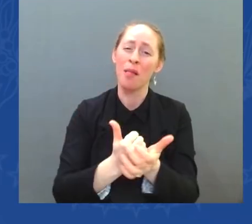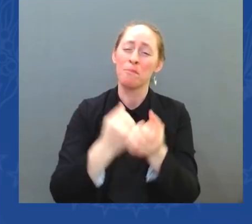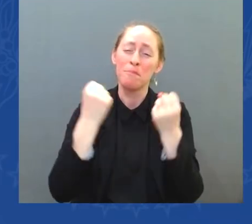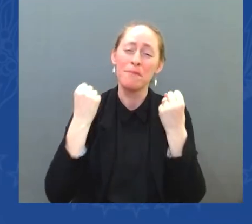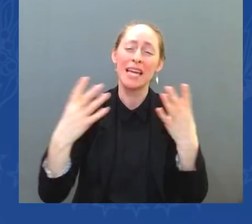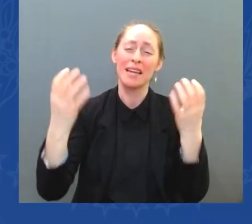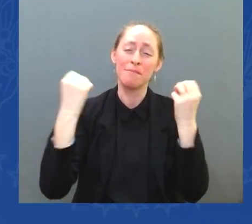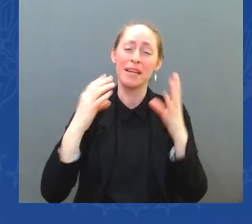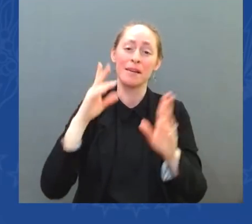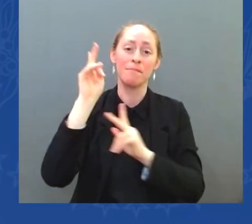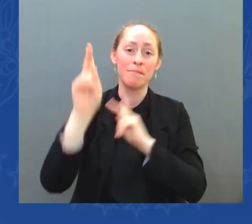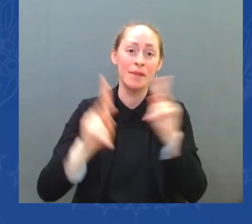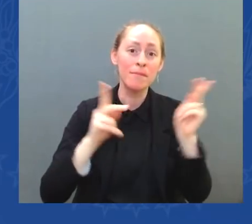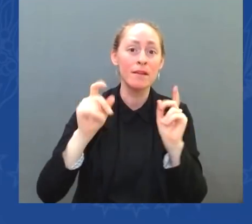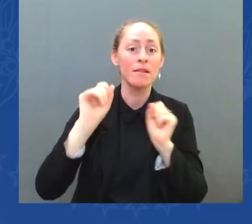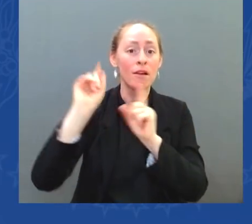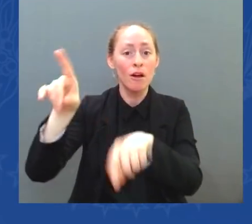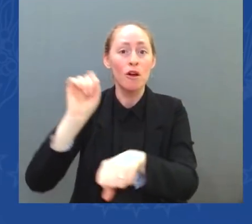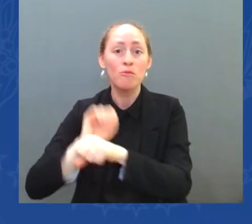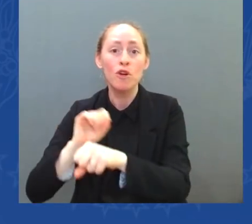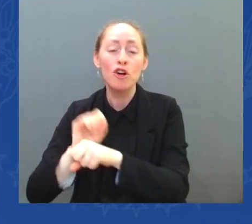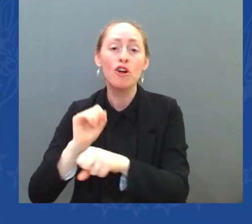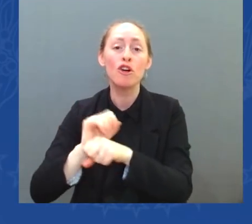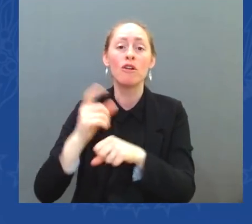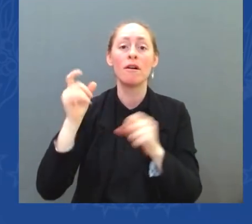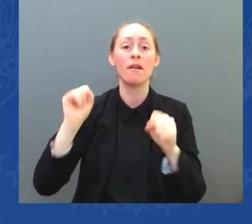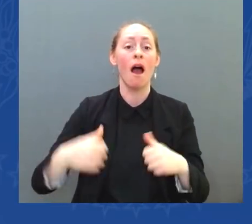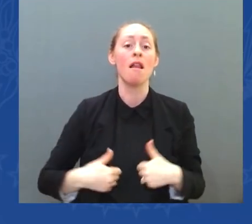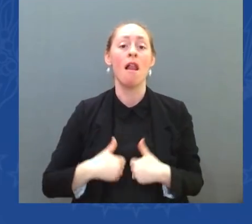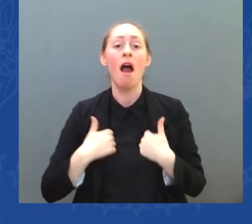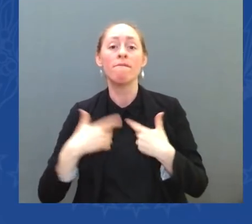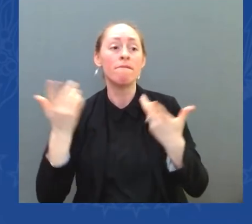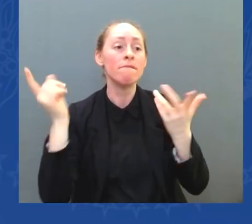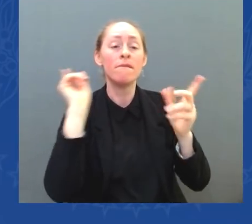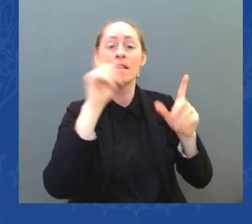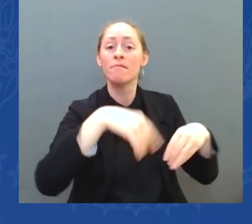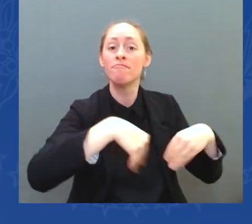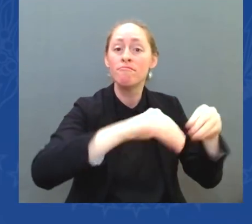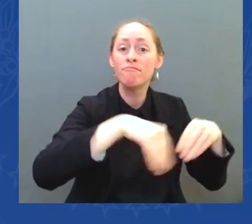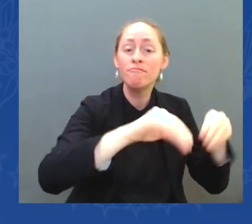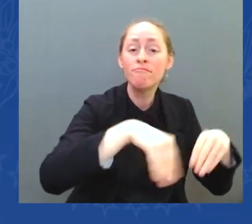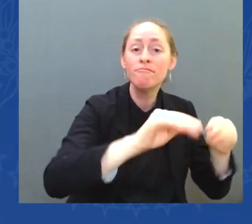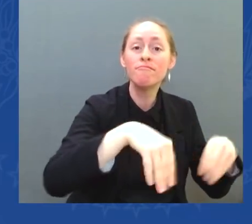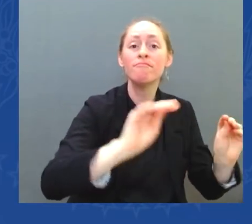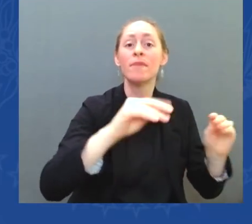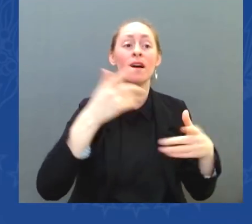With this investment, we're sending the message to America's small communities and the people who call your --